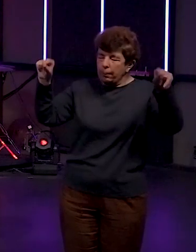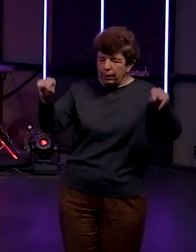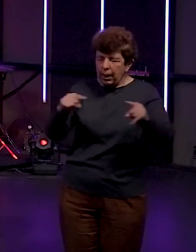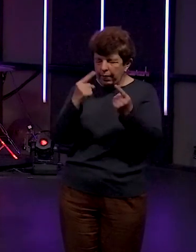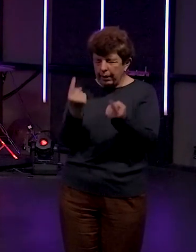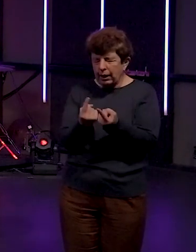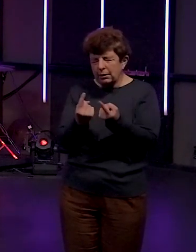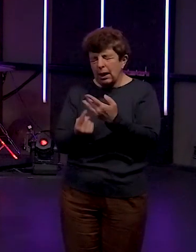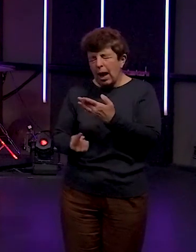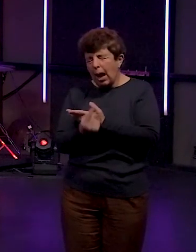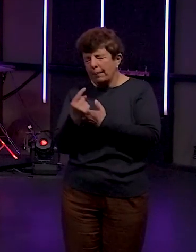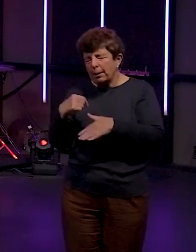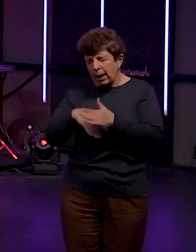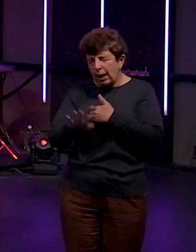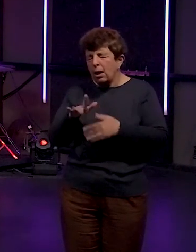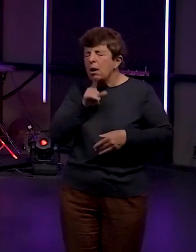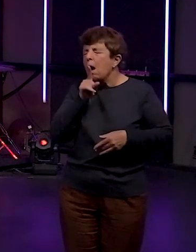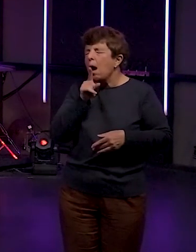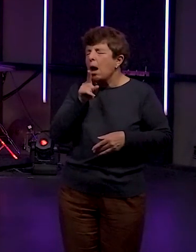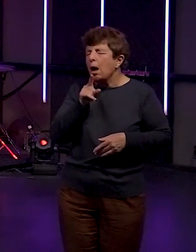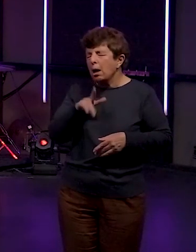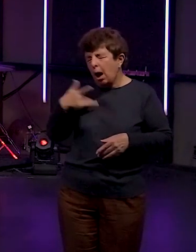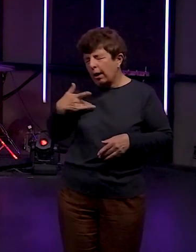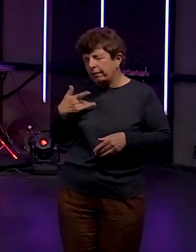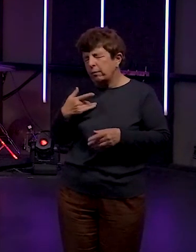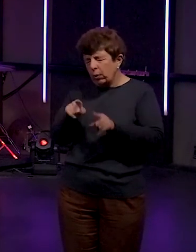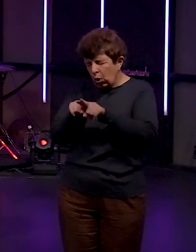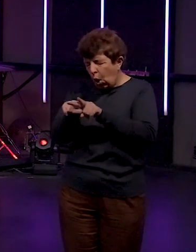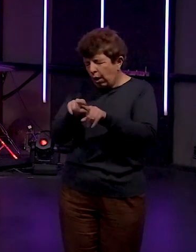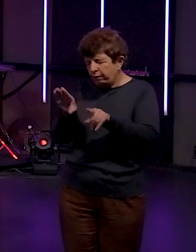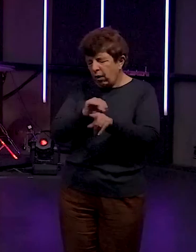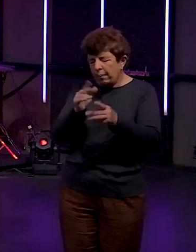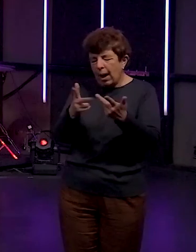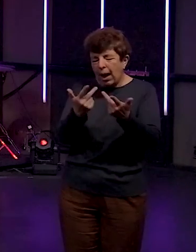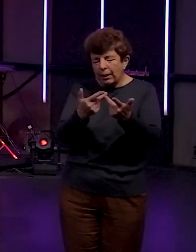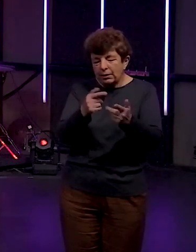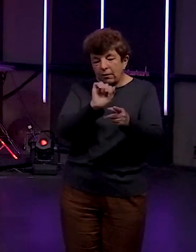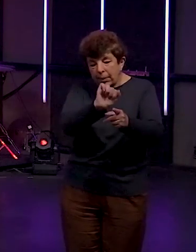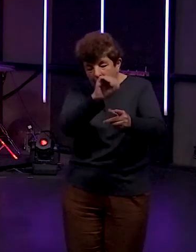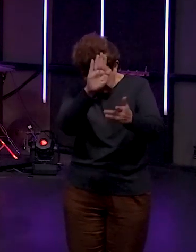happen to us in life as we learn from others - from their experience as we learn